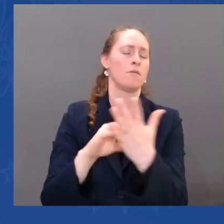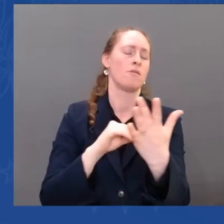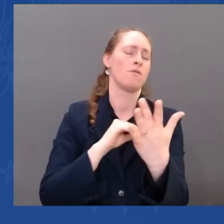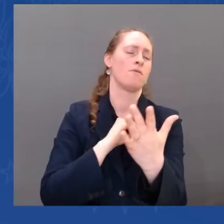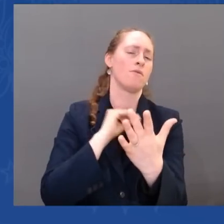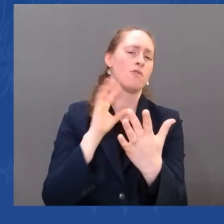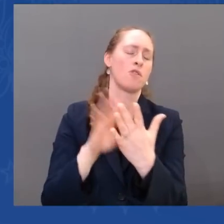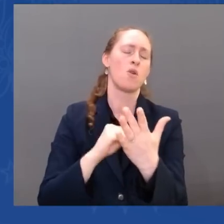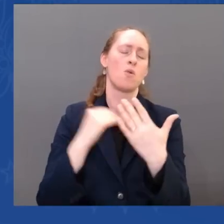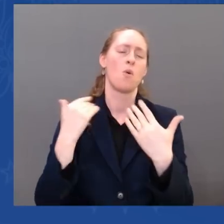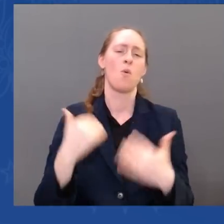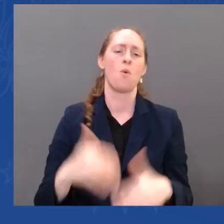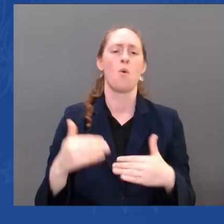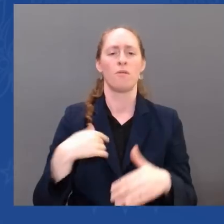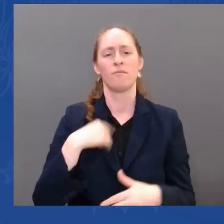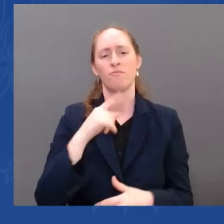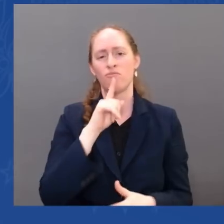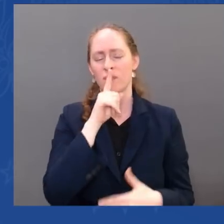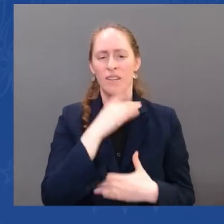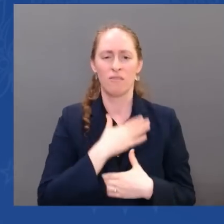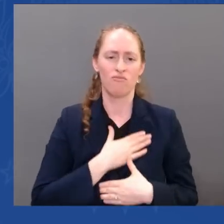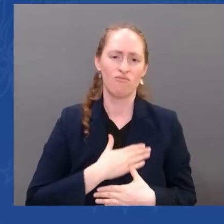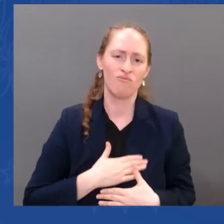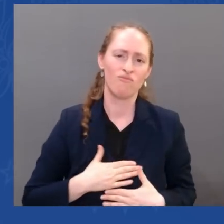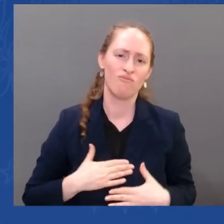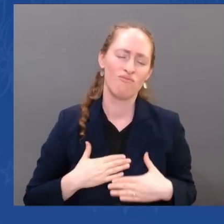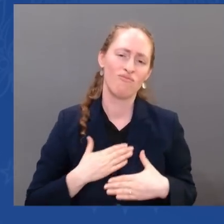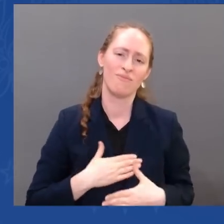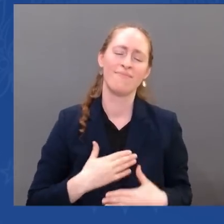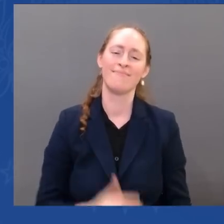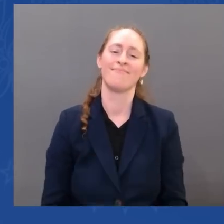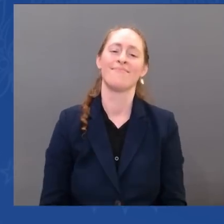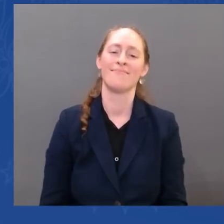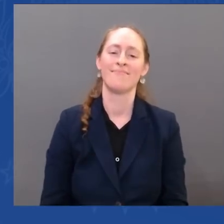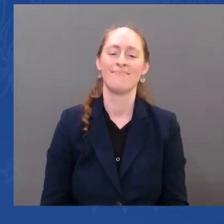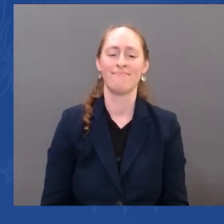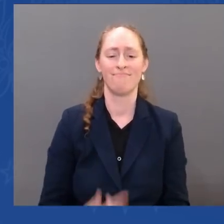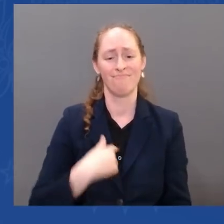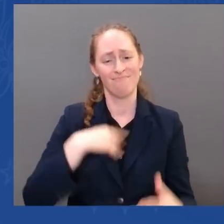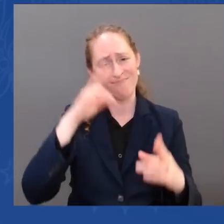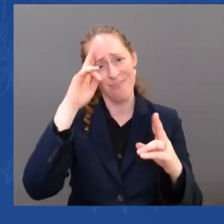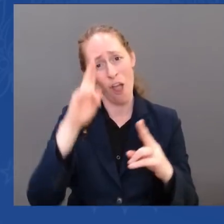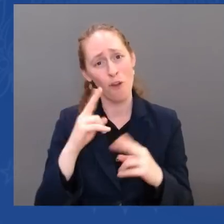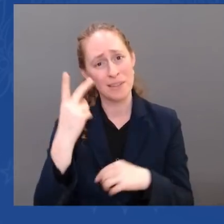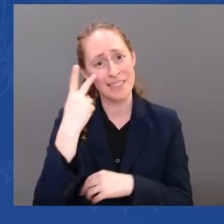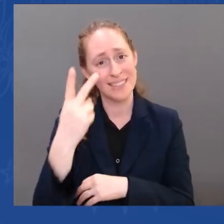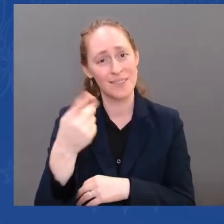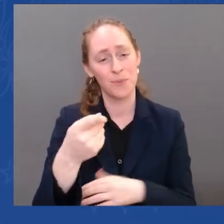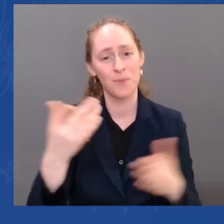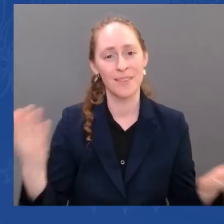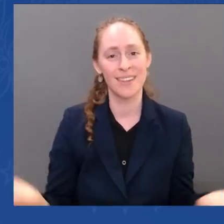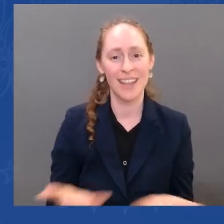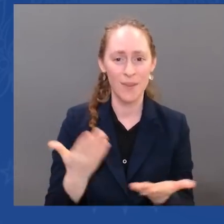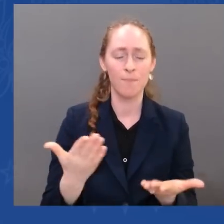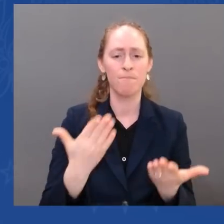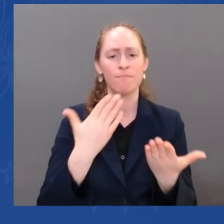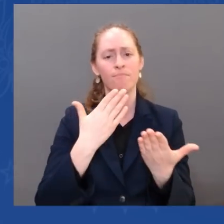and see you again. What an honor it is. And I want to thank you for your moral leadership and all of the work the Greek Archdiocese of America